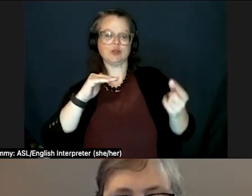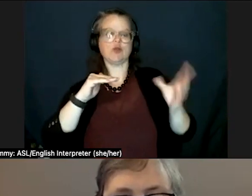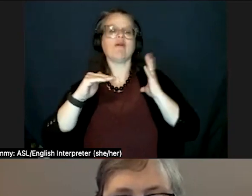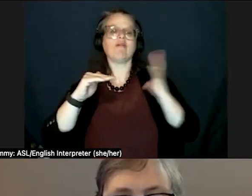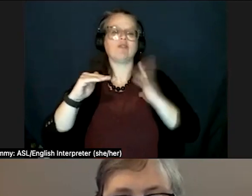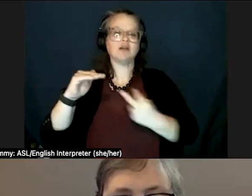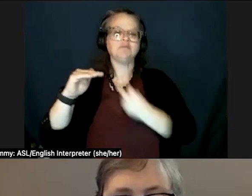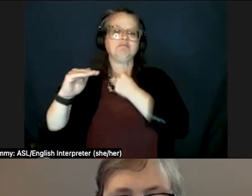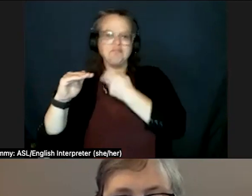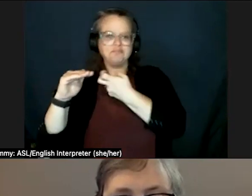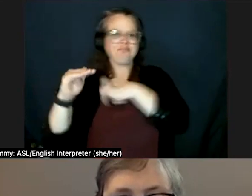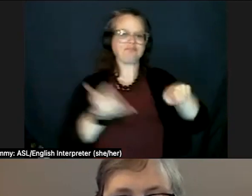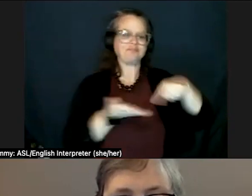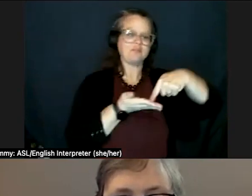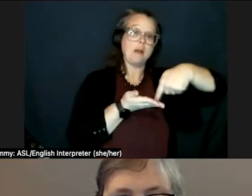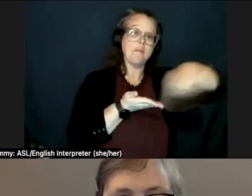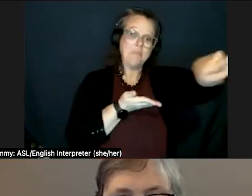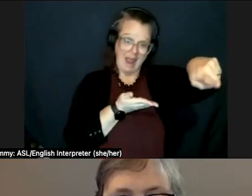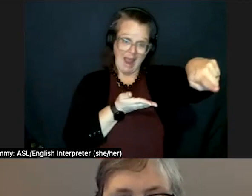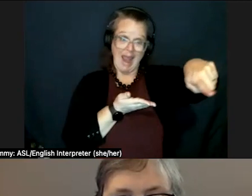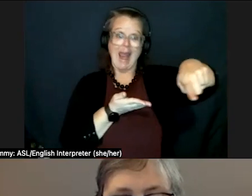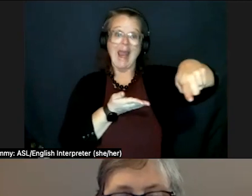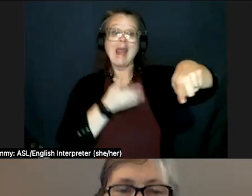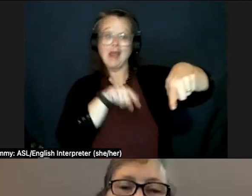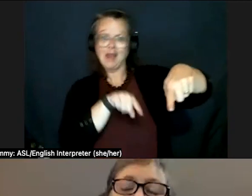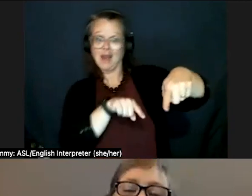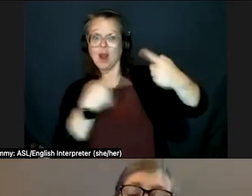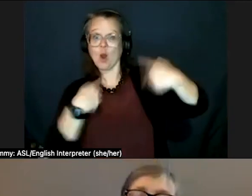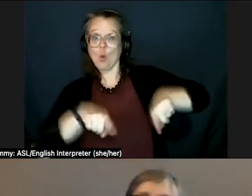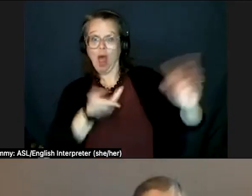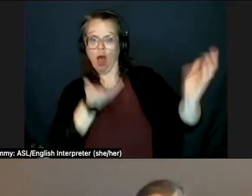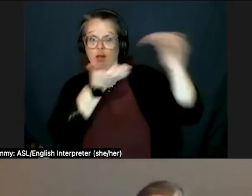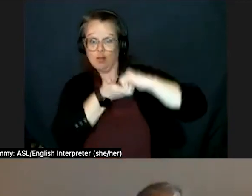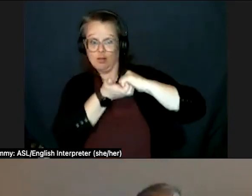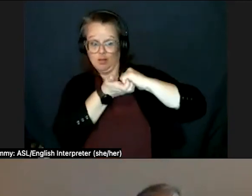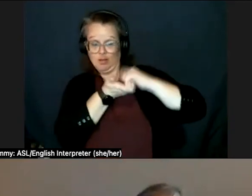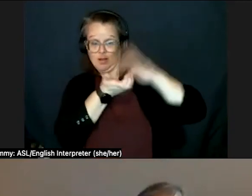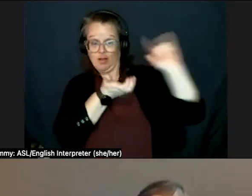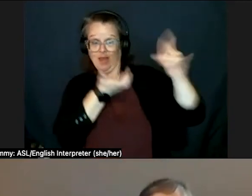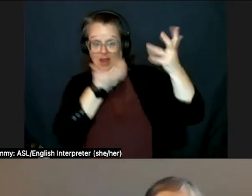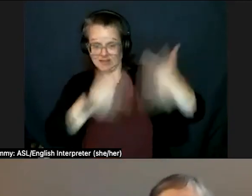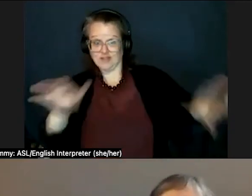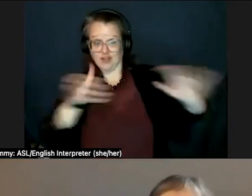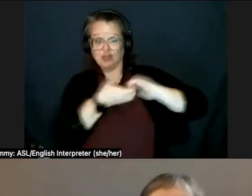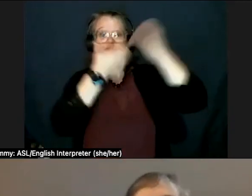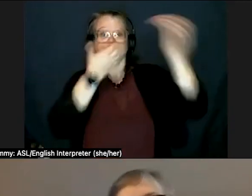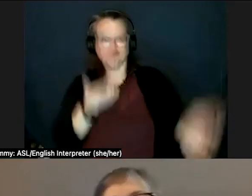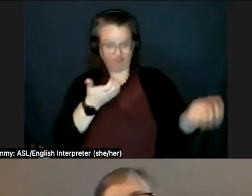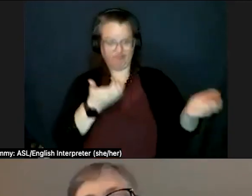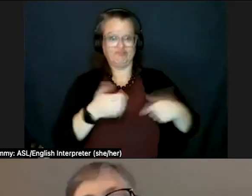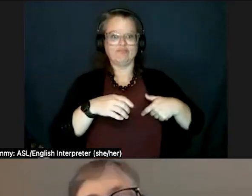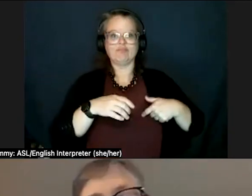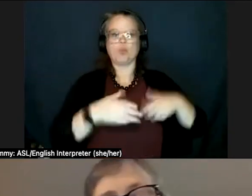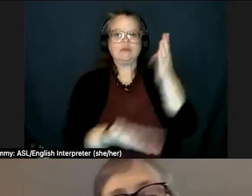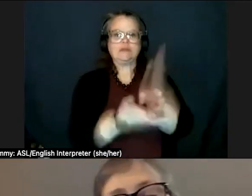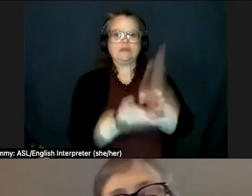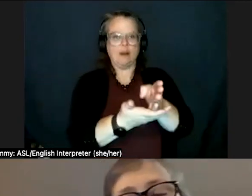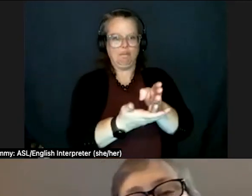a credit, which is great. And there are really no rules or anything around it. It's just turn it on